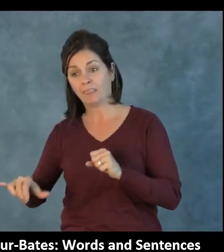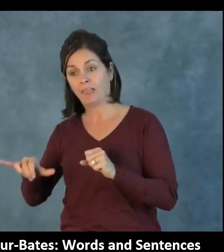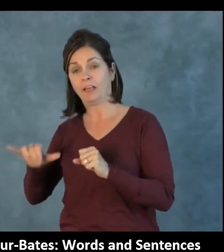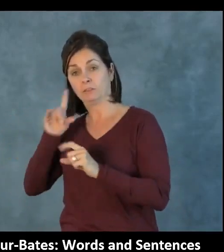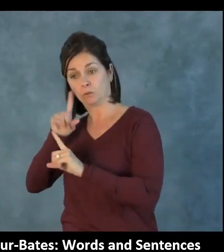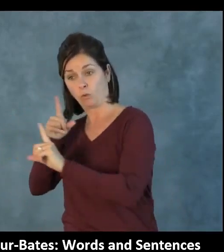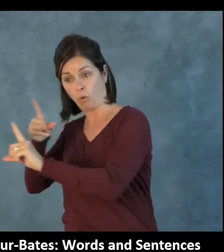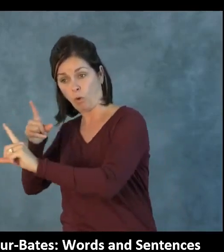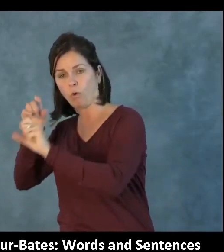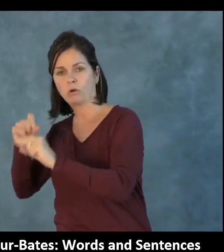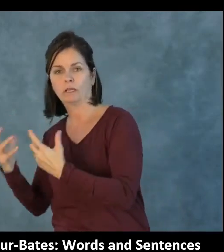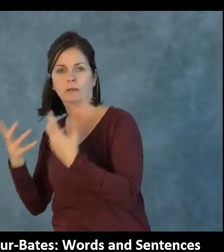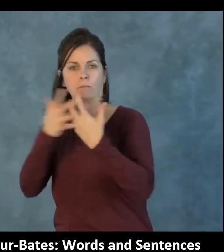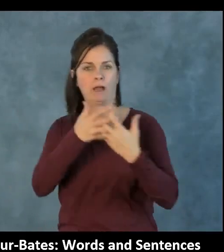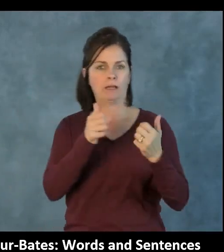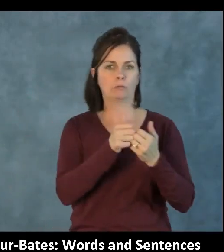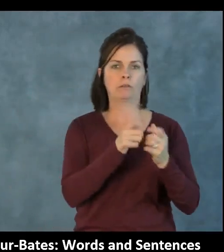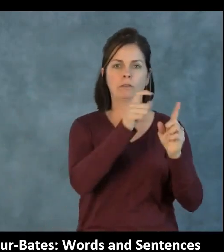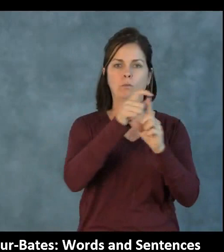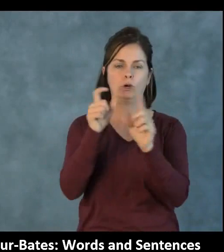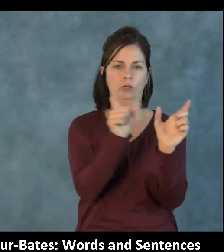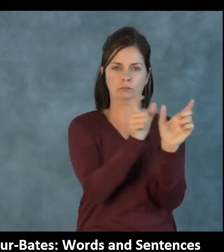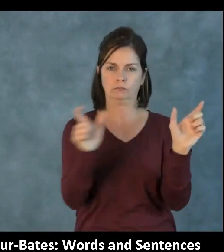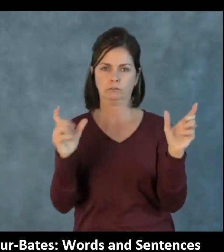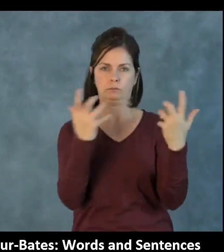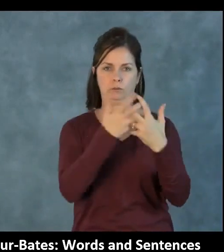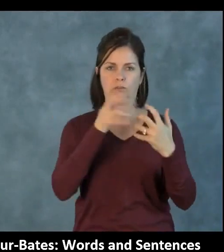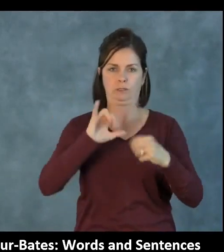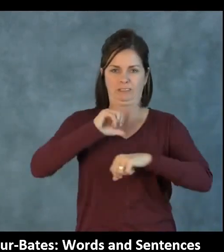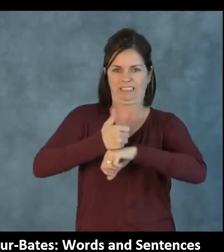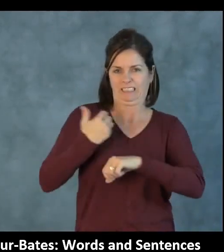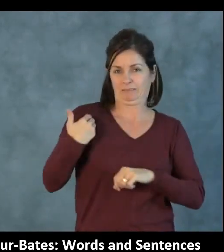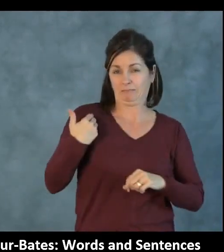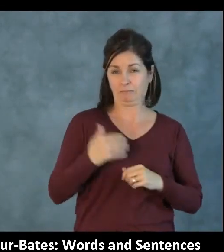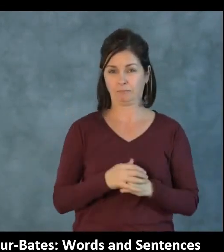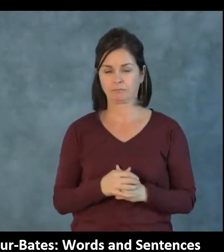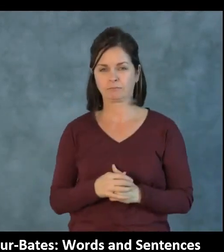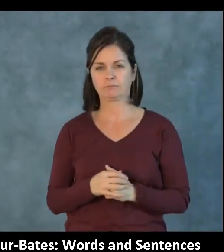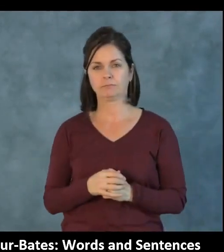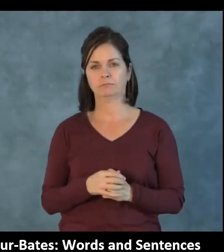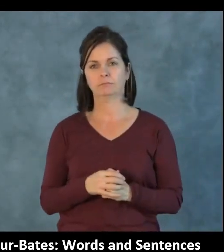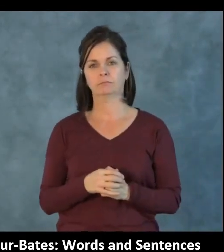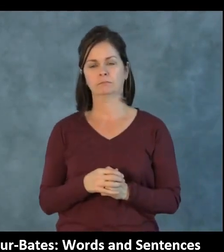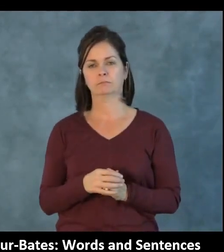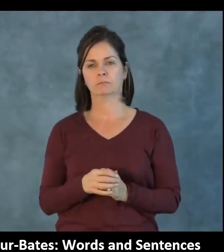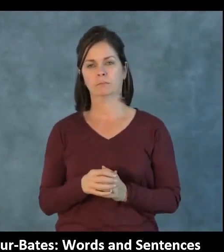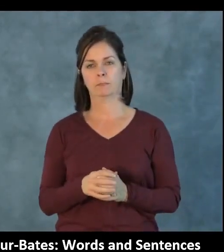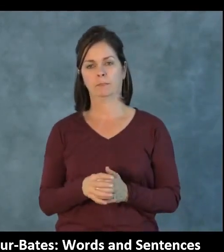that we would have in her situation.